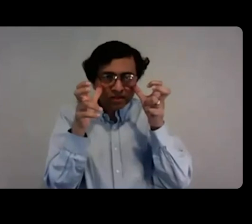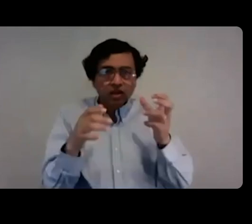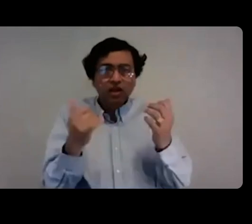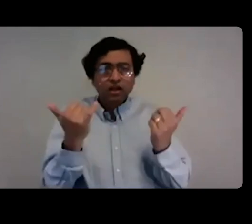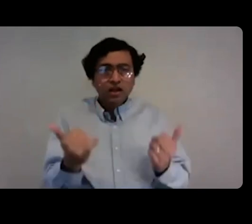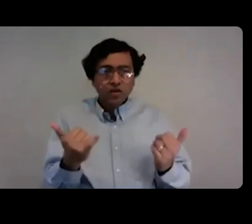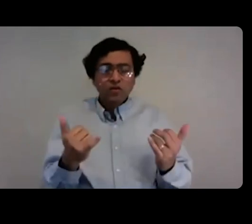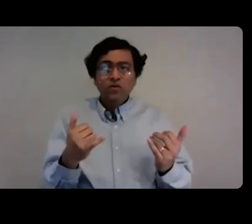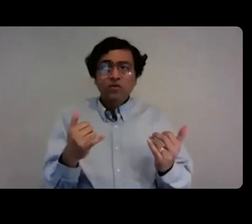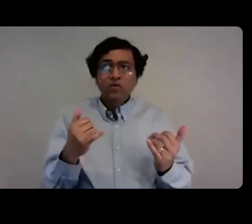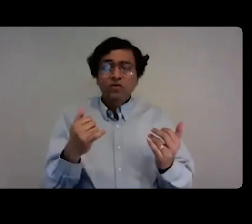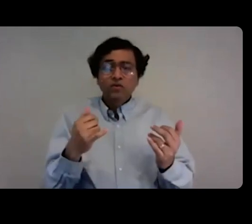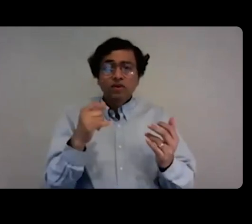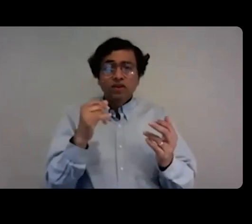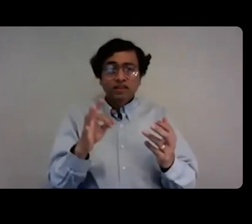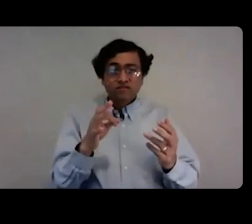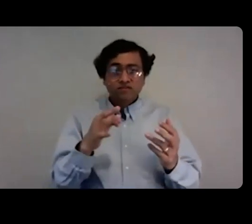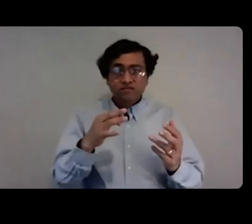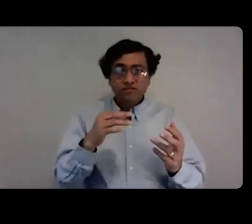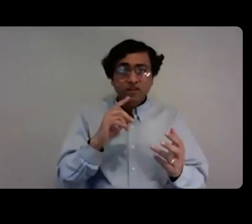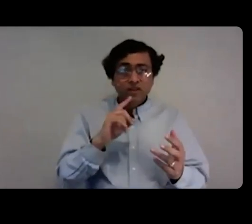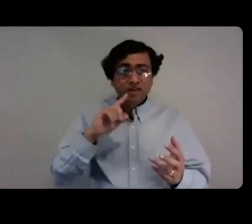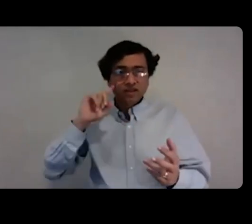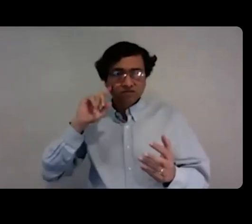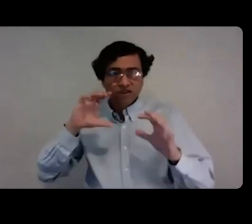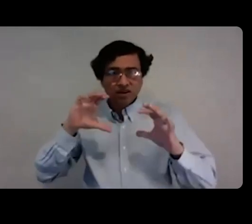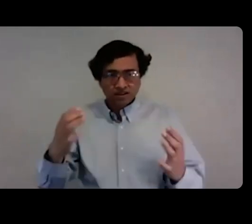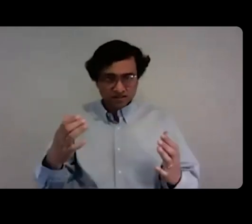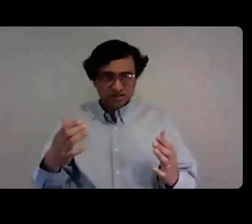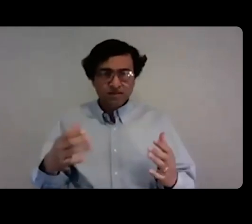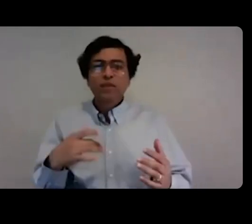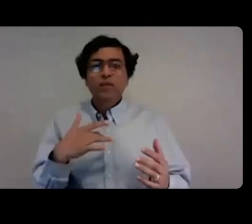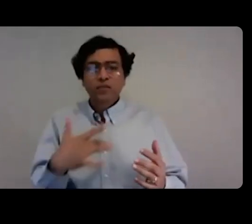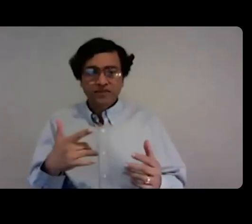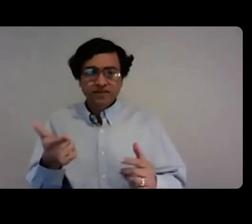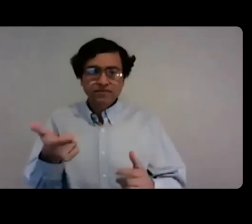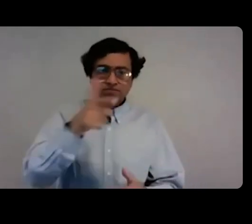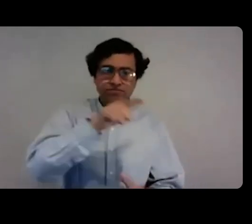They only have the one channel they are using to access information.